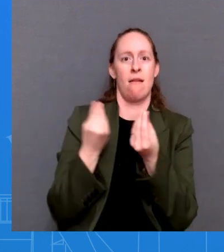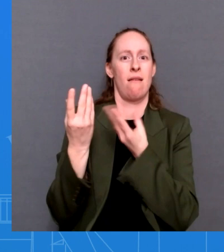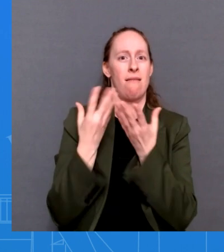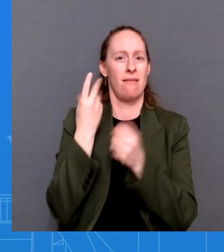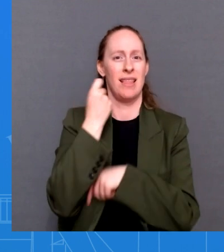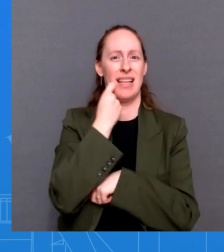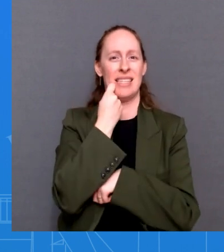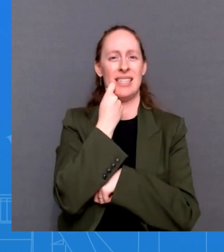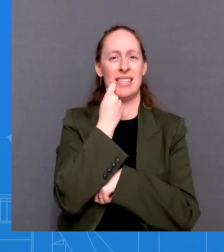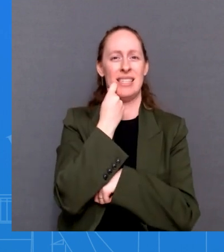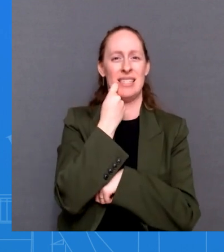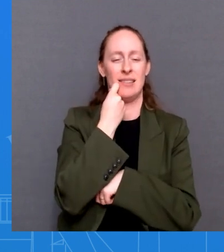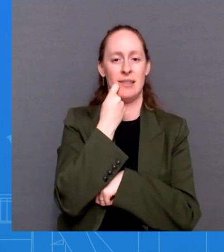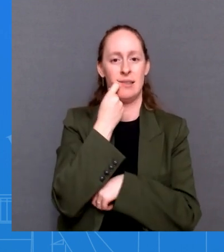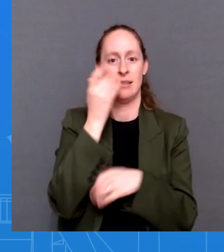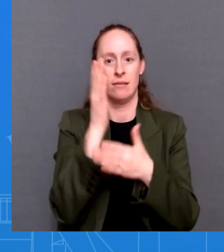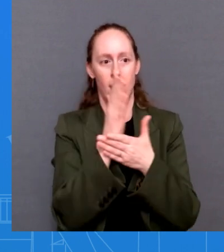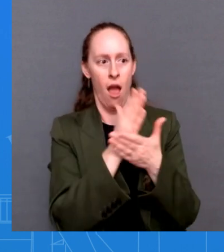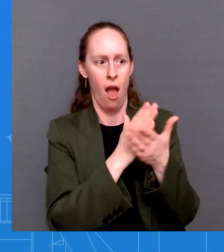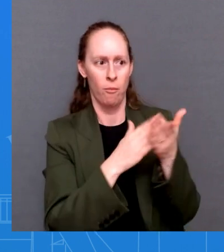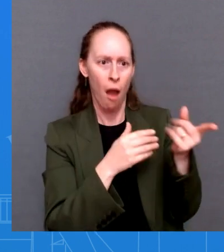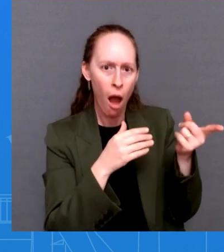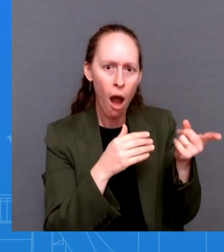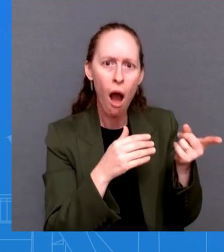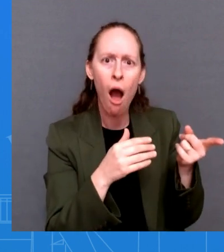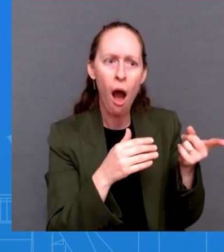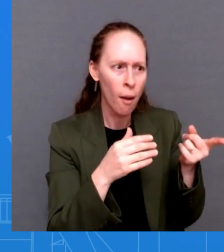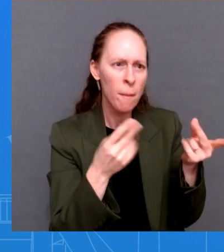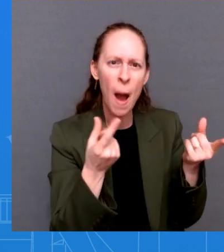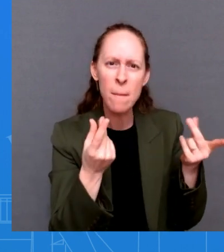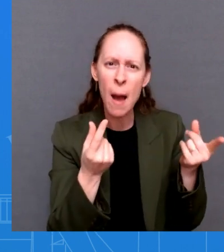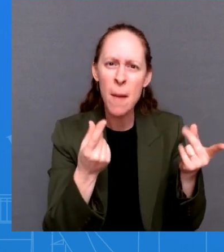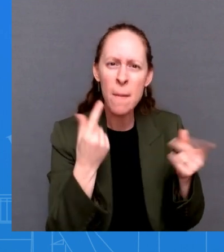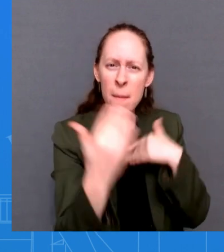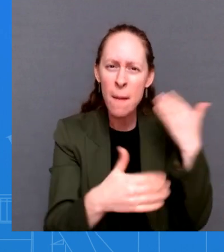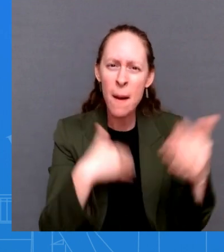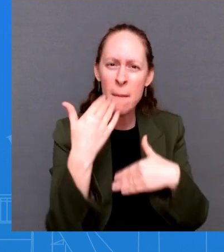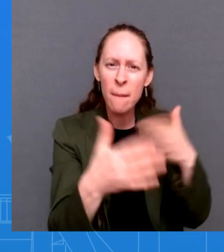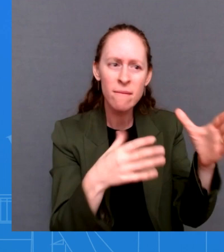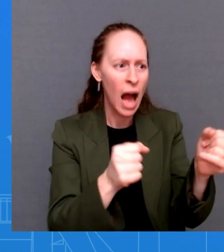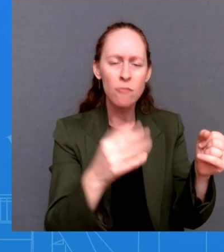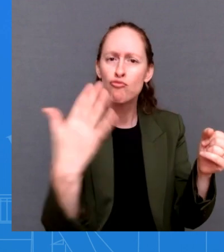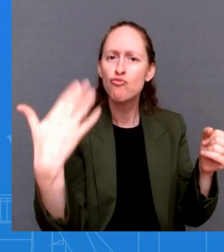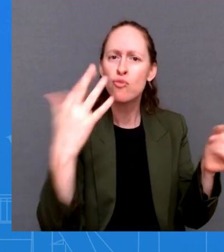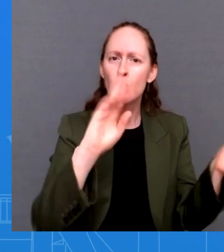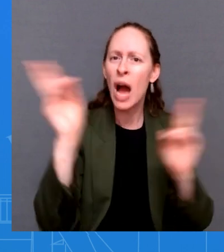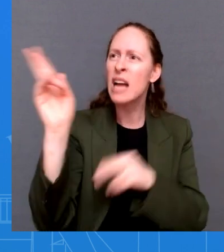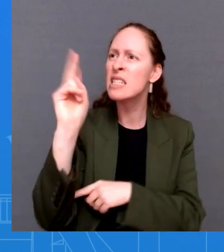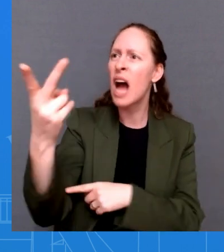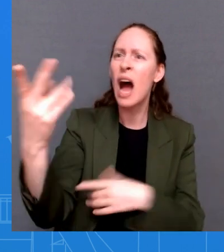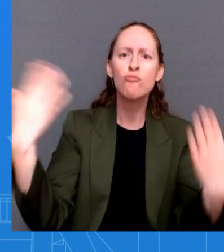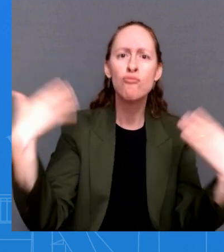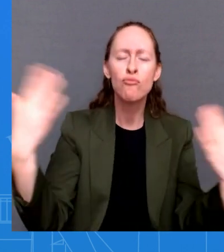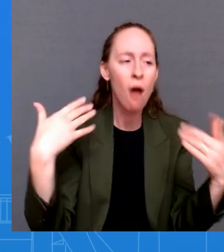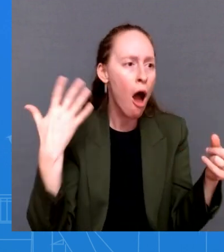As you probably recall, some of our jurisdictions were using delayed second shots of the dose sparing mechanism.